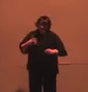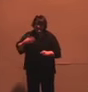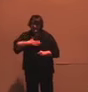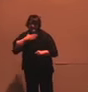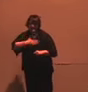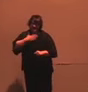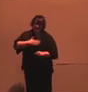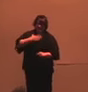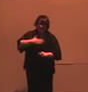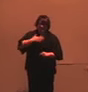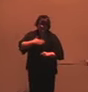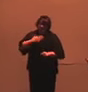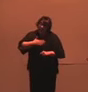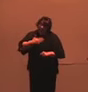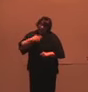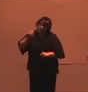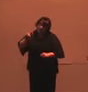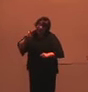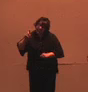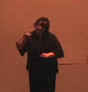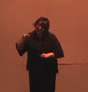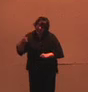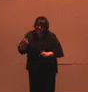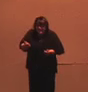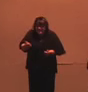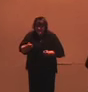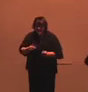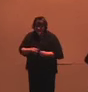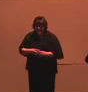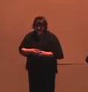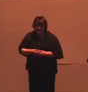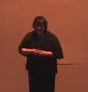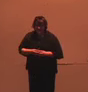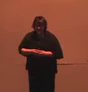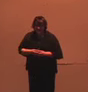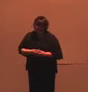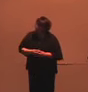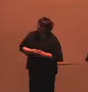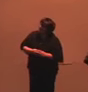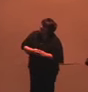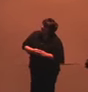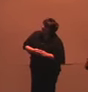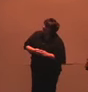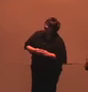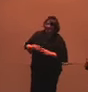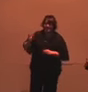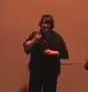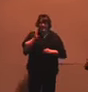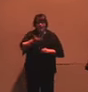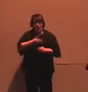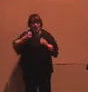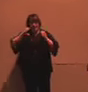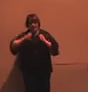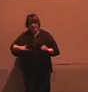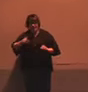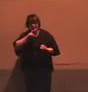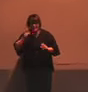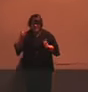But yeah, and the client is a big company, Tokyo gas company,